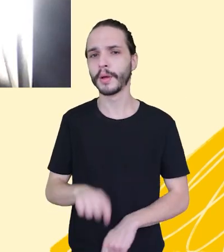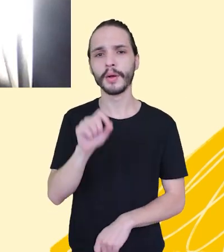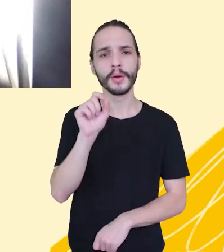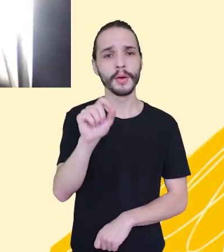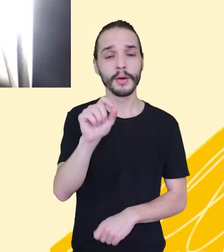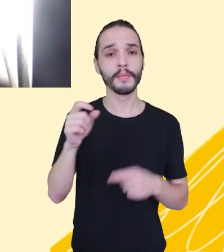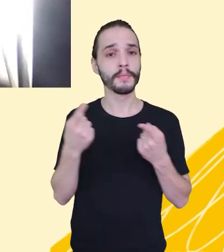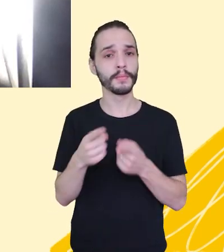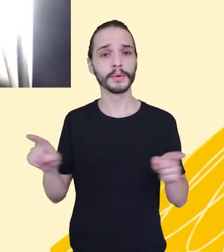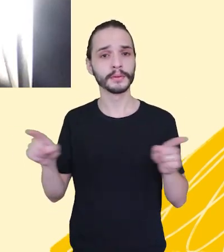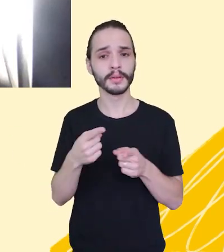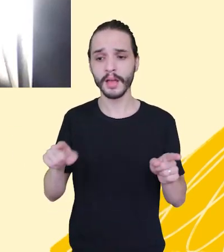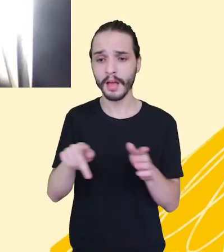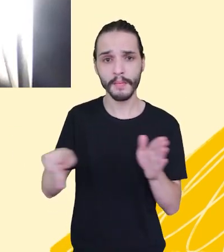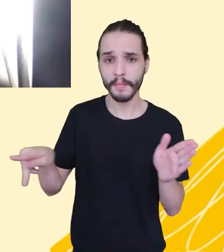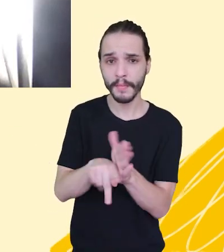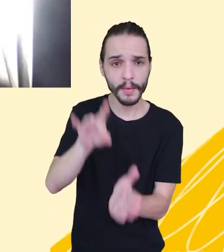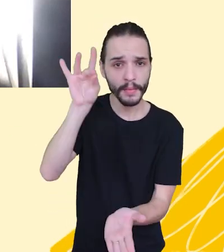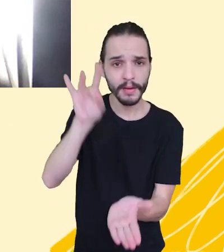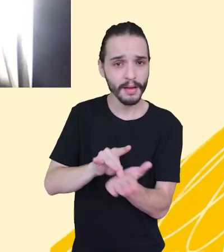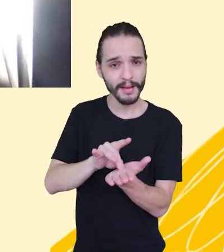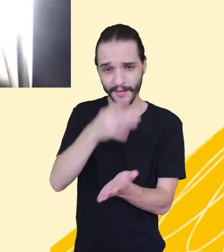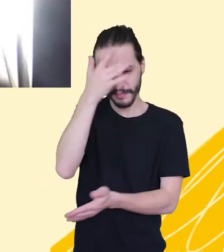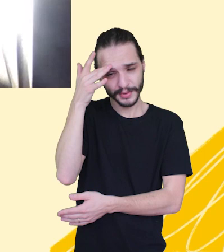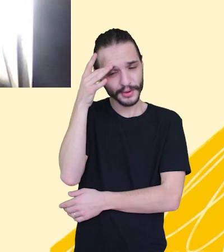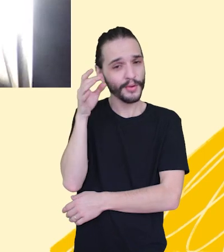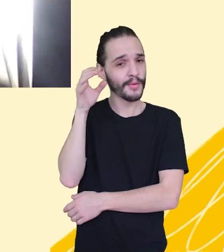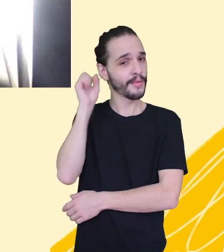So they donít move anymore, they just listen like the audience is listening.